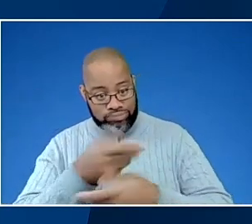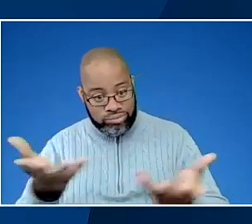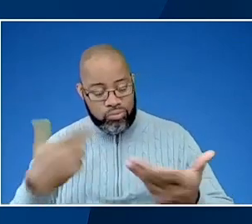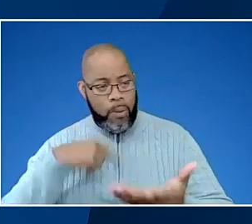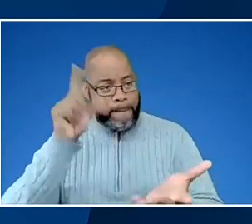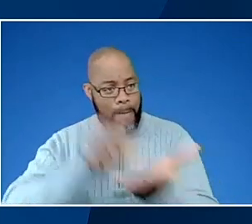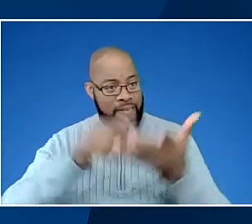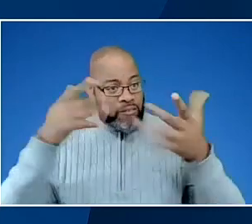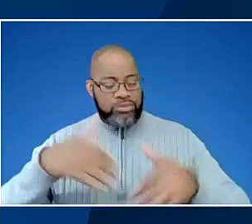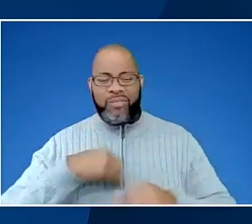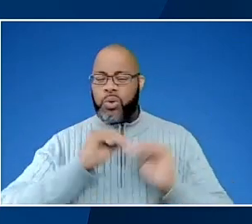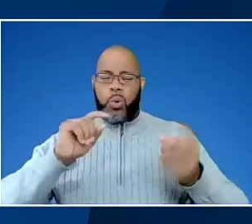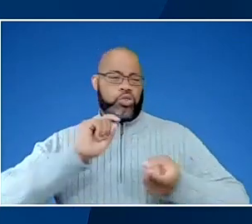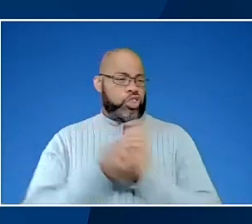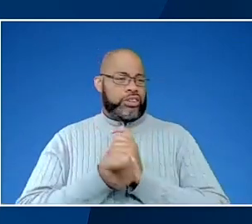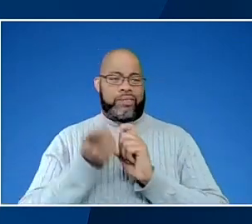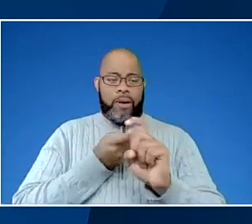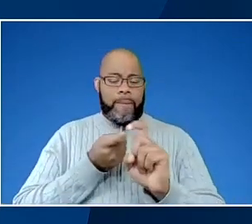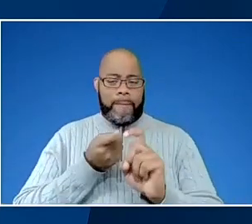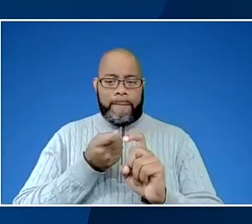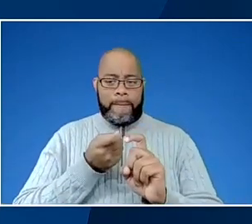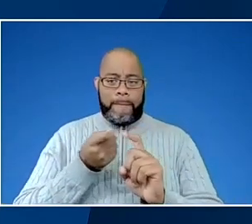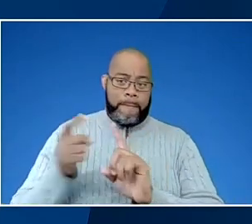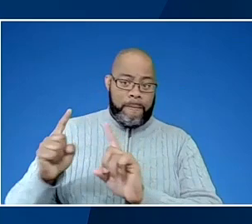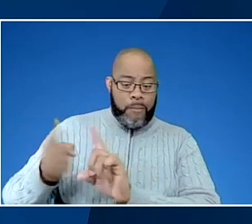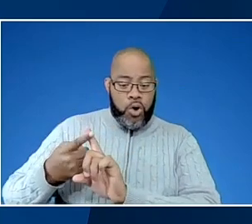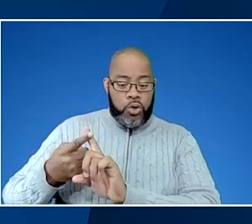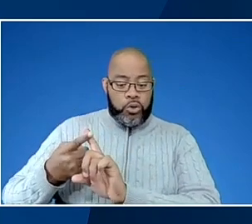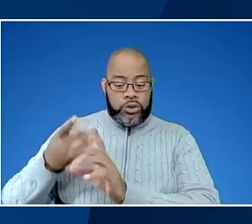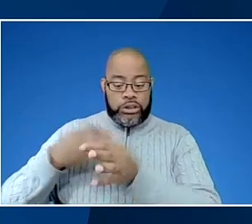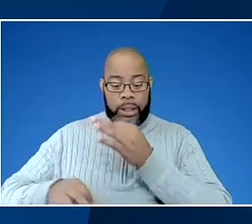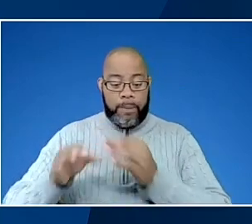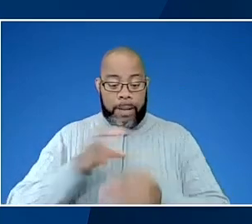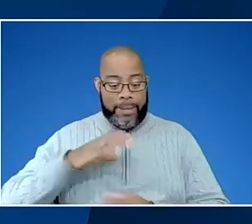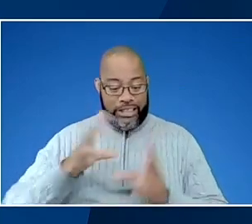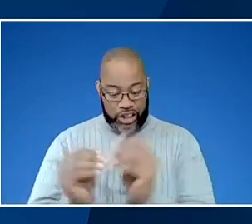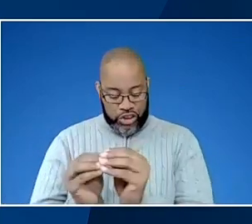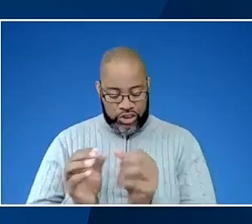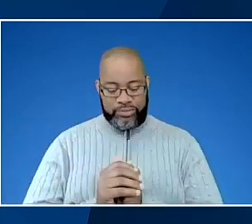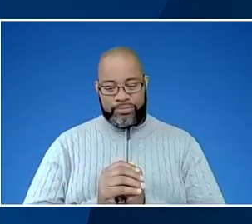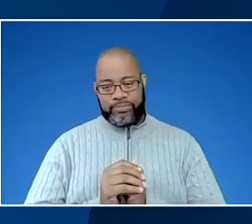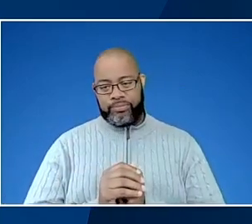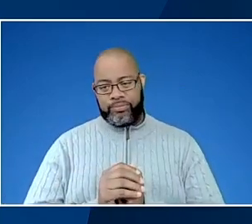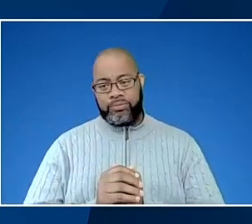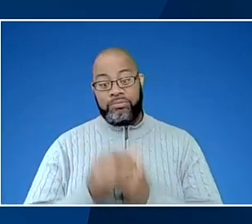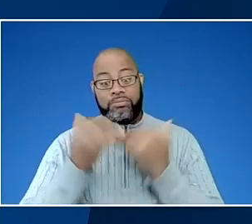changes from the first subcommittee session. So at this point, we'd like to